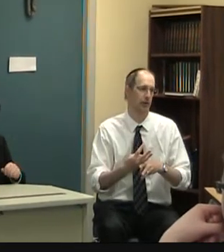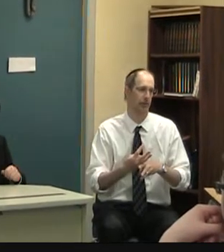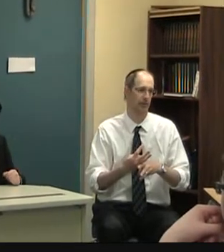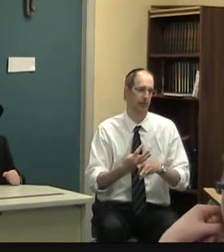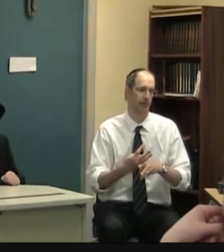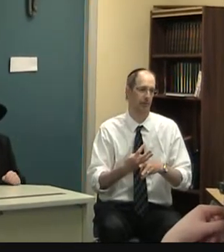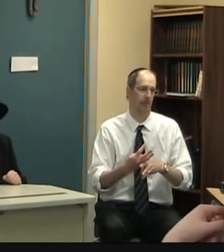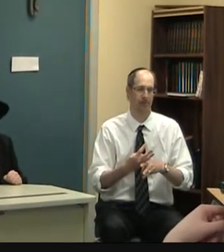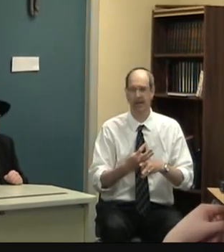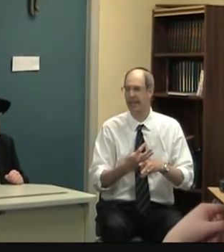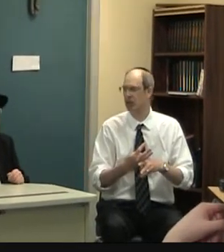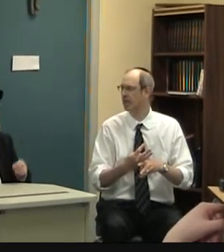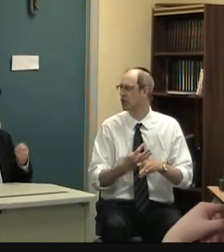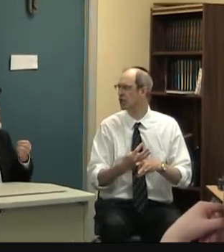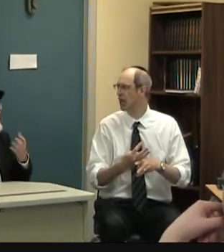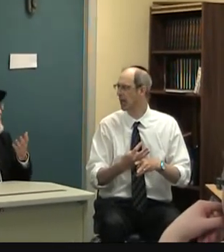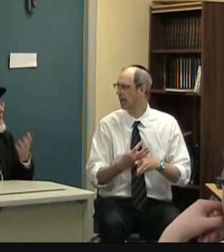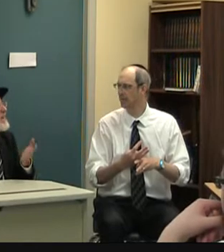the yesterday bleus tired that we merely had